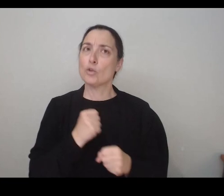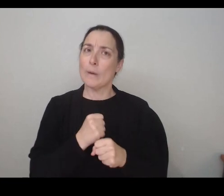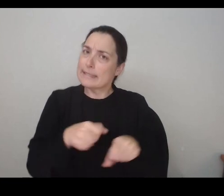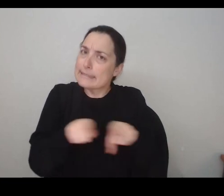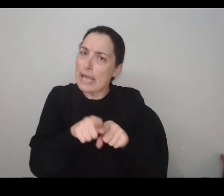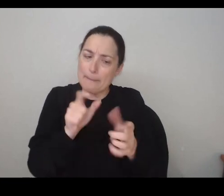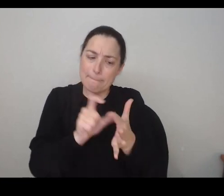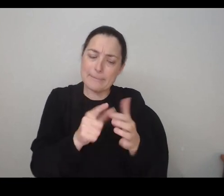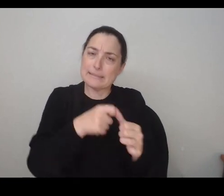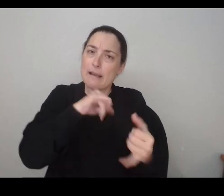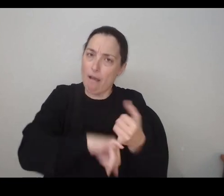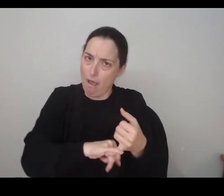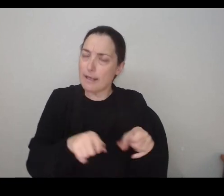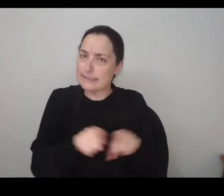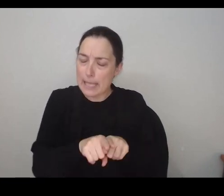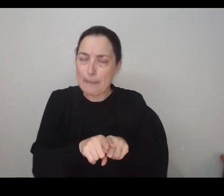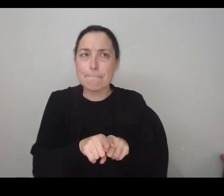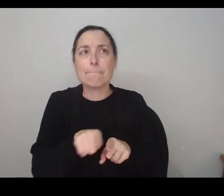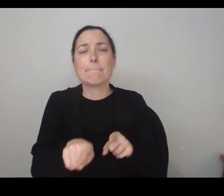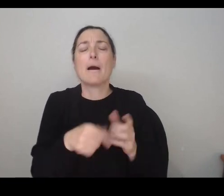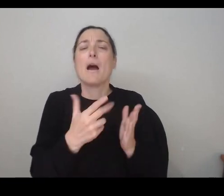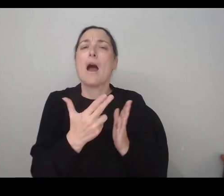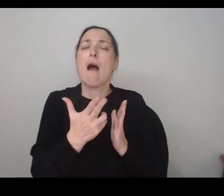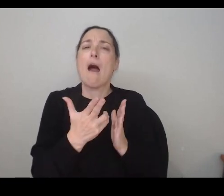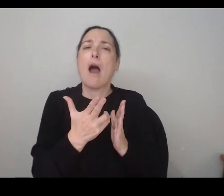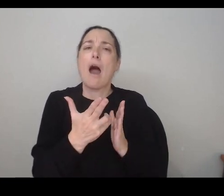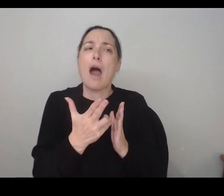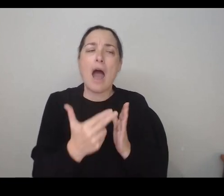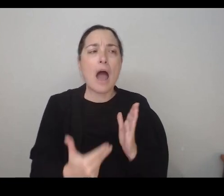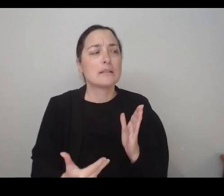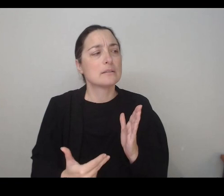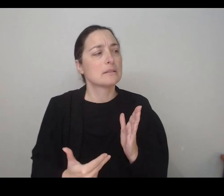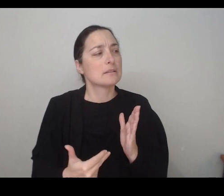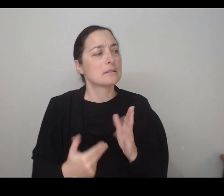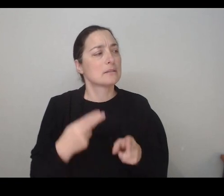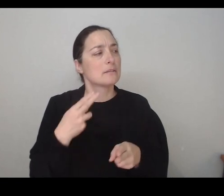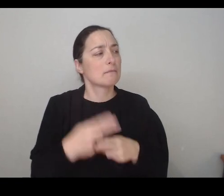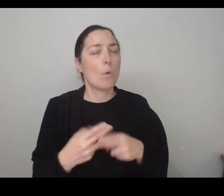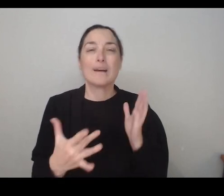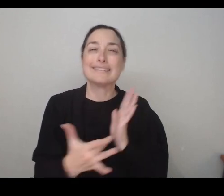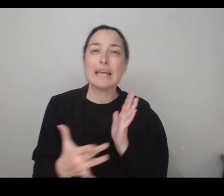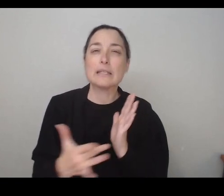he is an artist for... Technical innovation is something central.